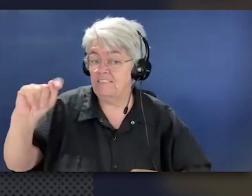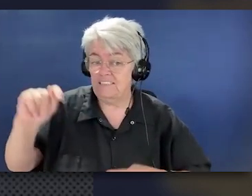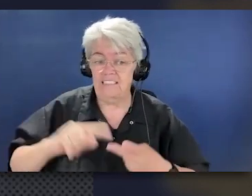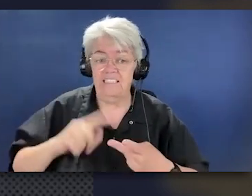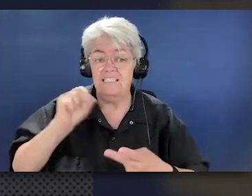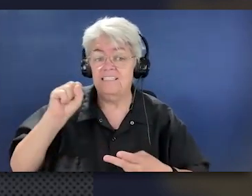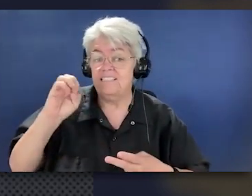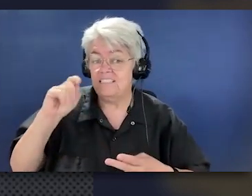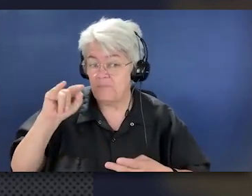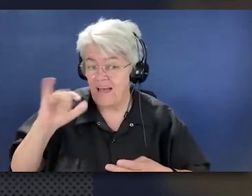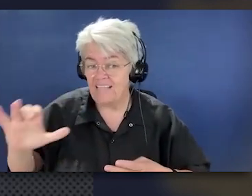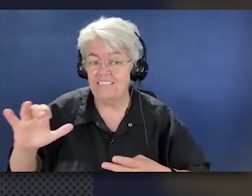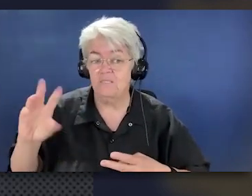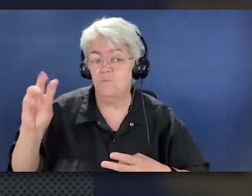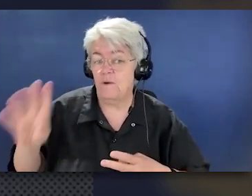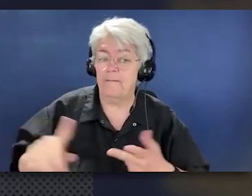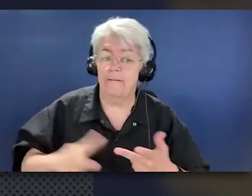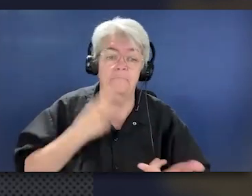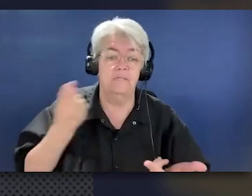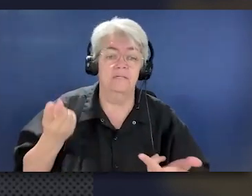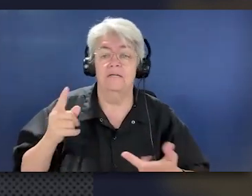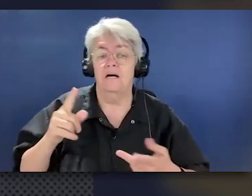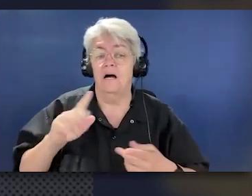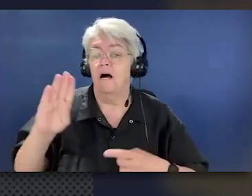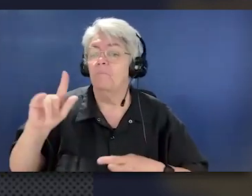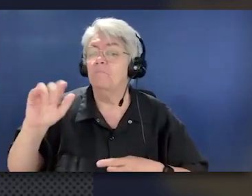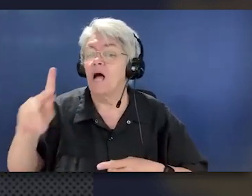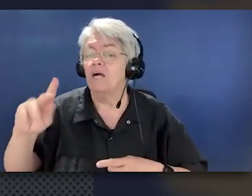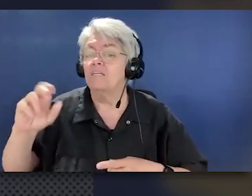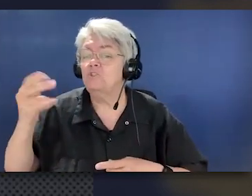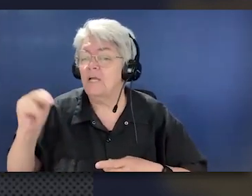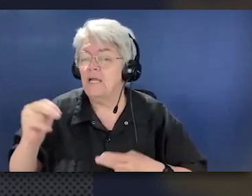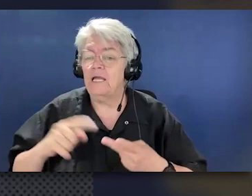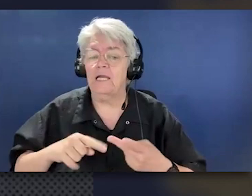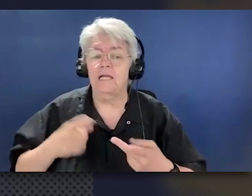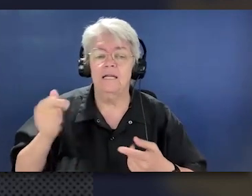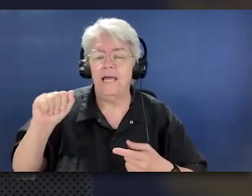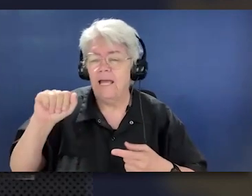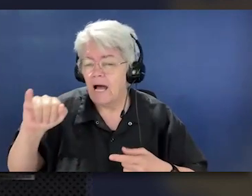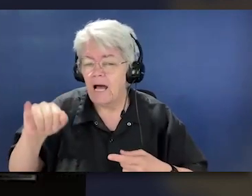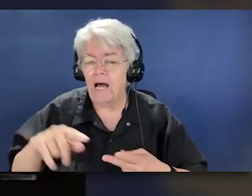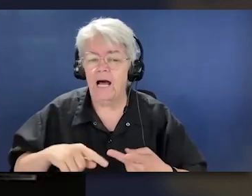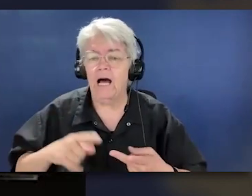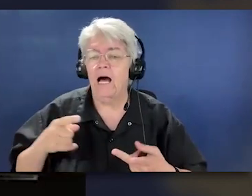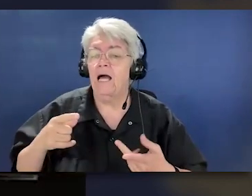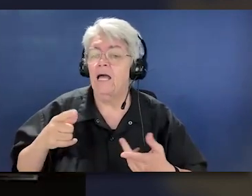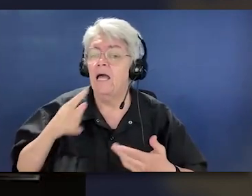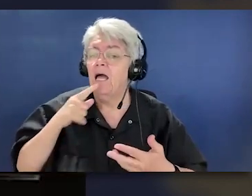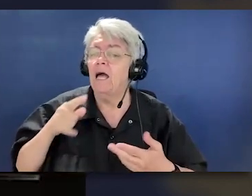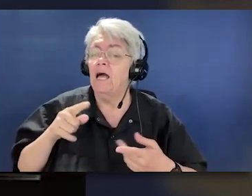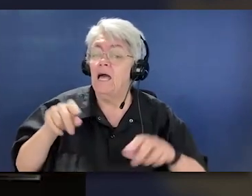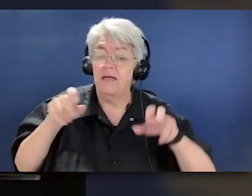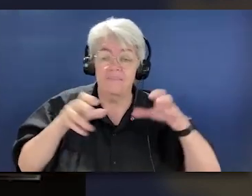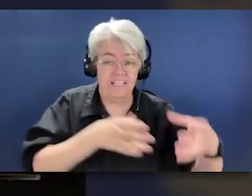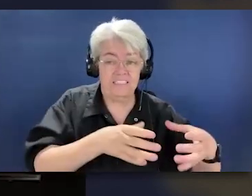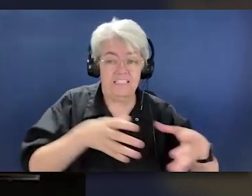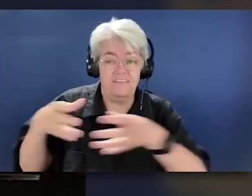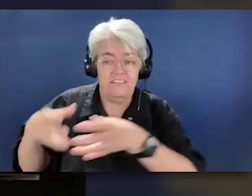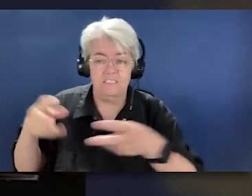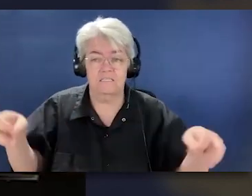metaverse, blockchain, AI, interoperability—a lot of things that are often black-boxed so that